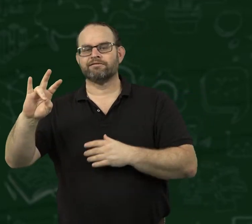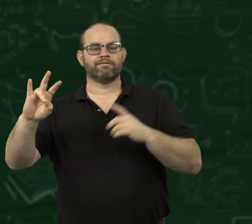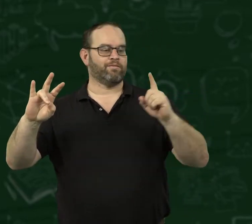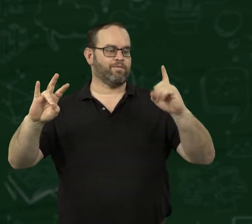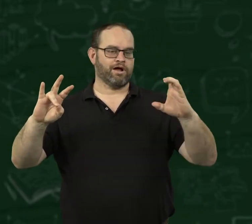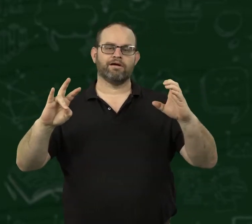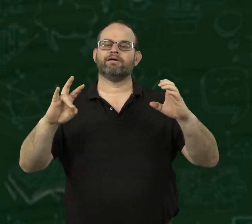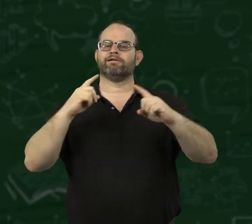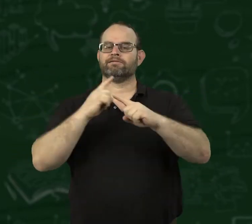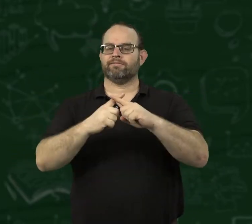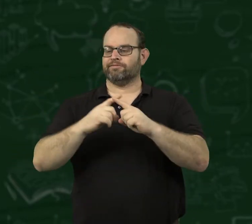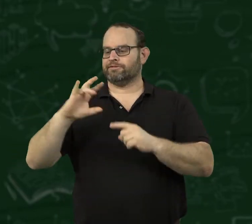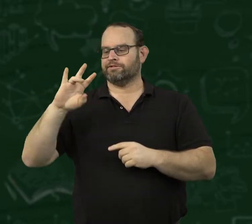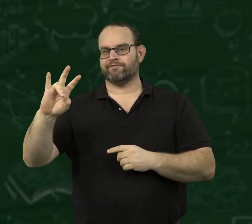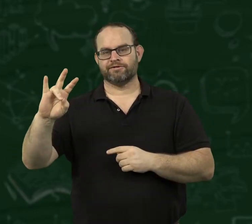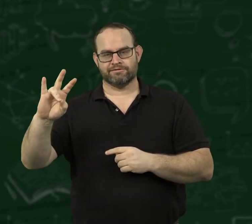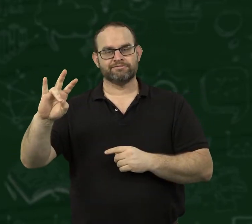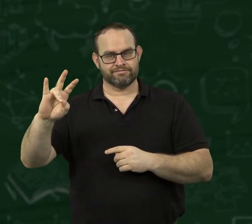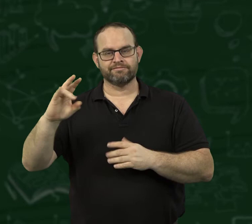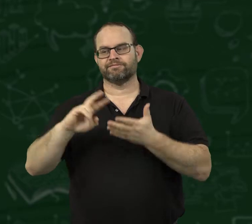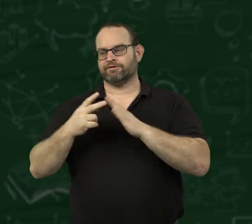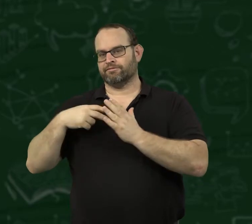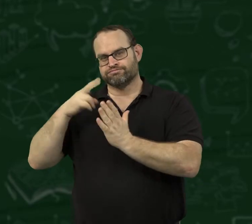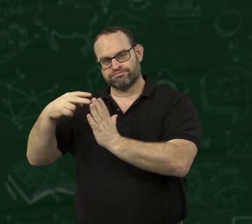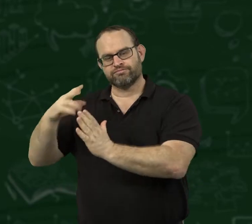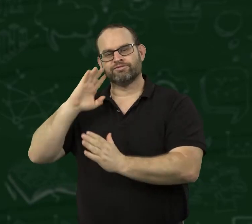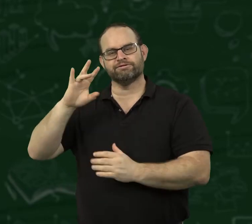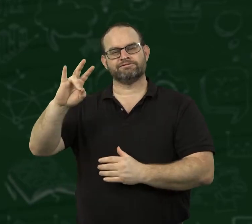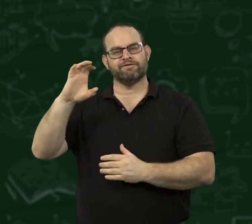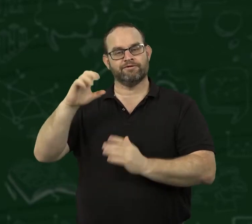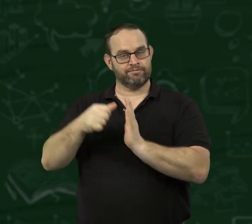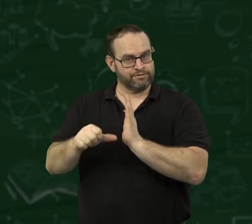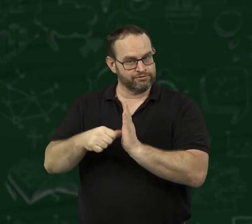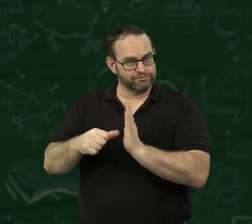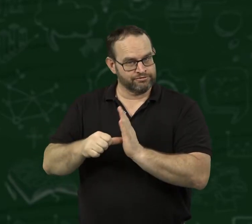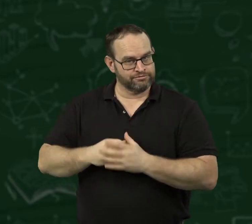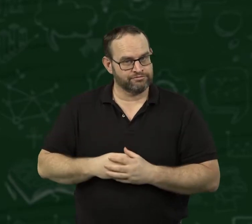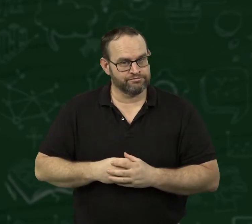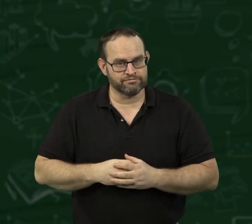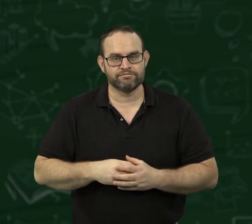7 multiplied by 100 pages would equal 700 pages.